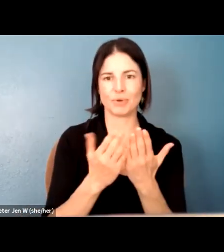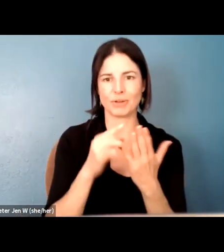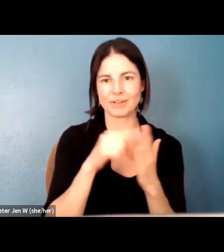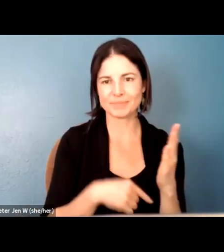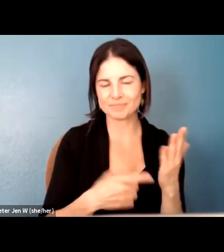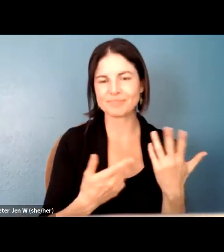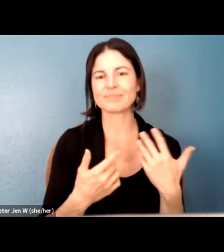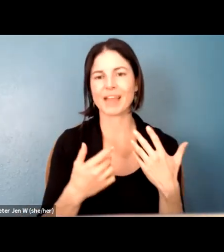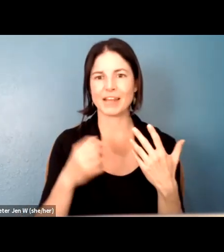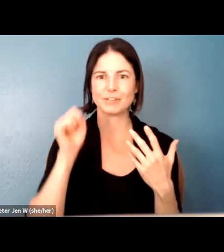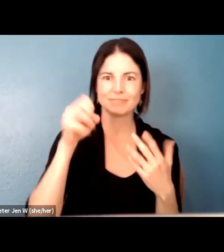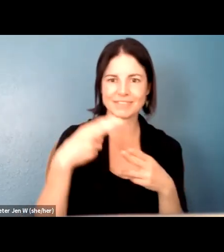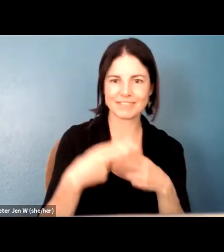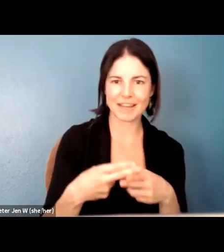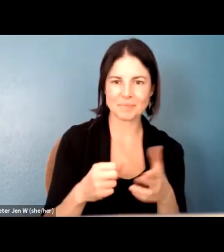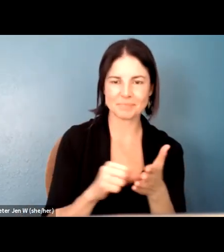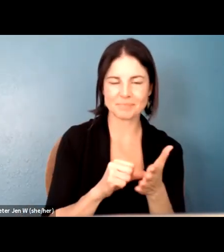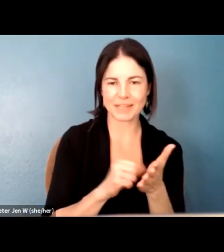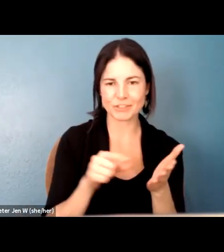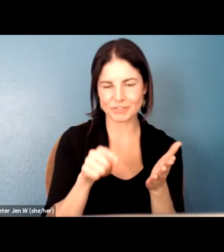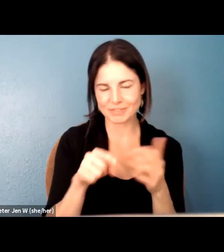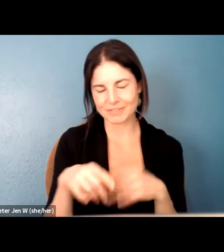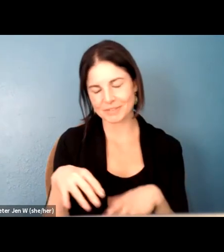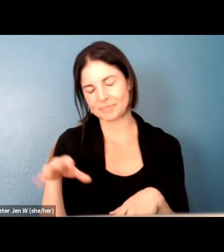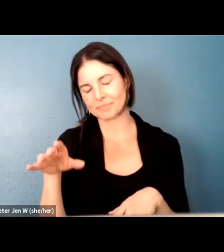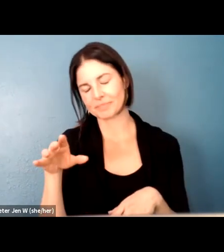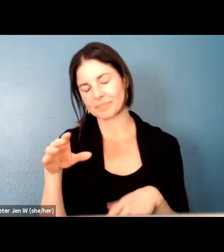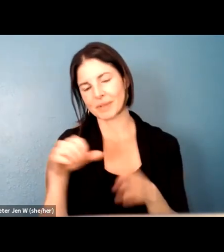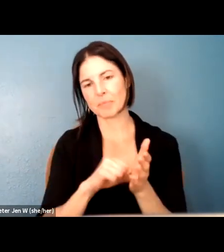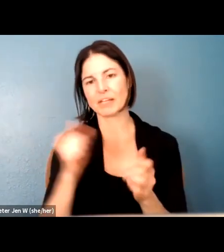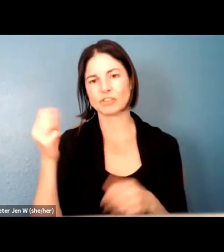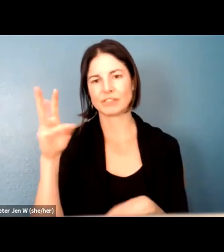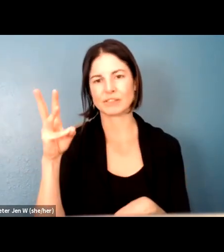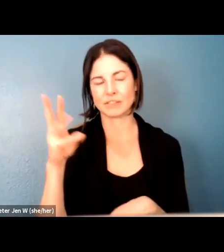me to do, I'm reading from page 116. This person at the time was